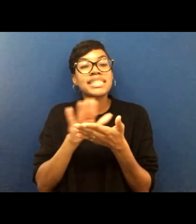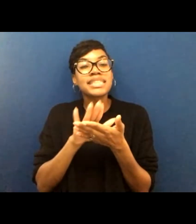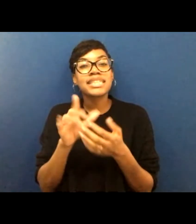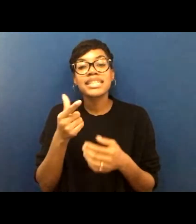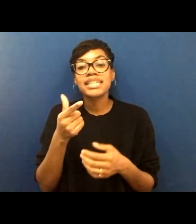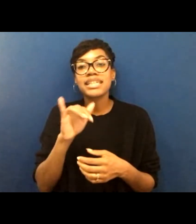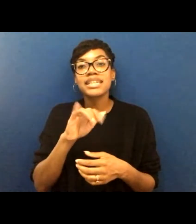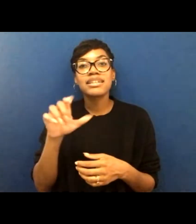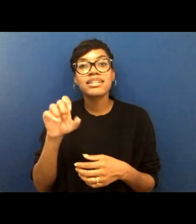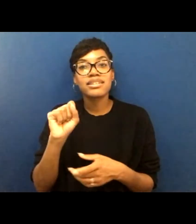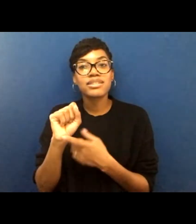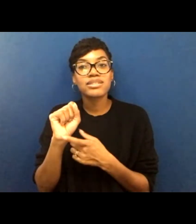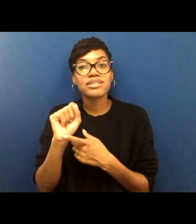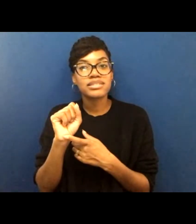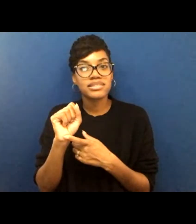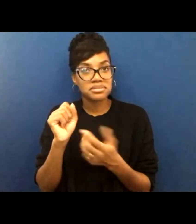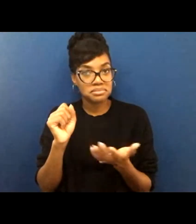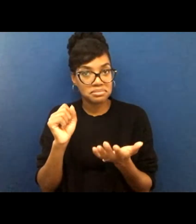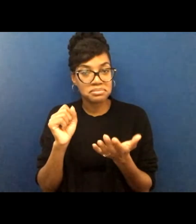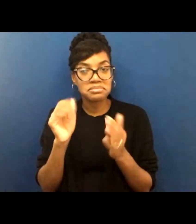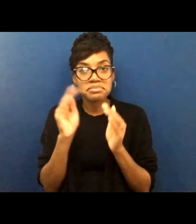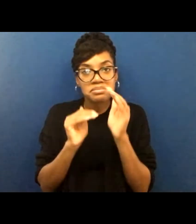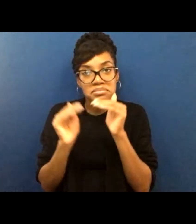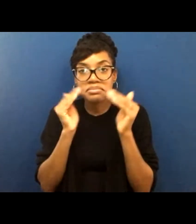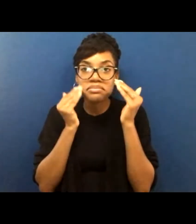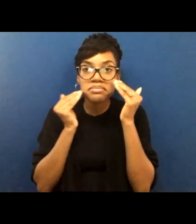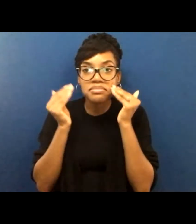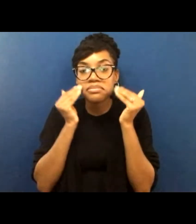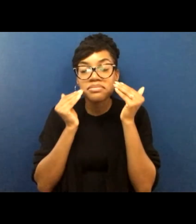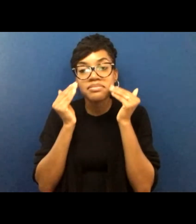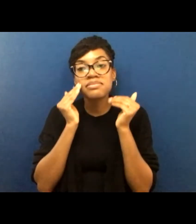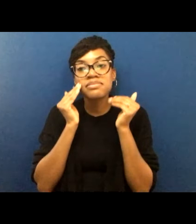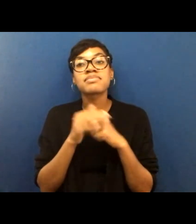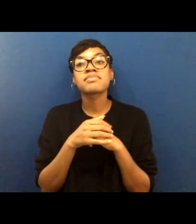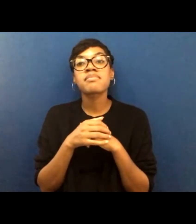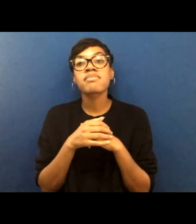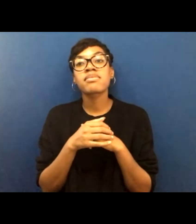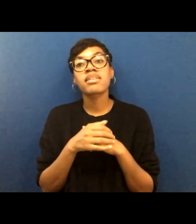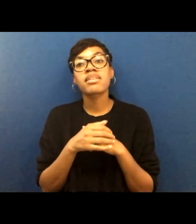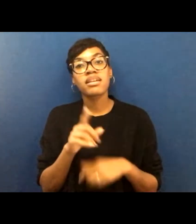They use it for cleaning their gills instead. So it's interest really interesting.